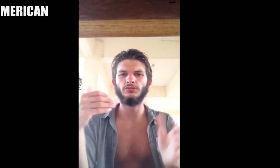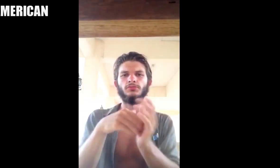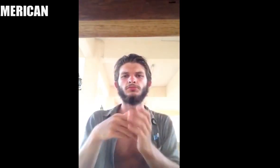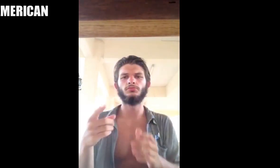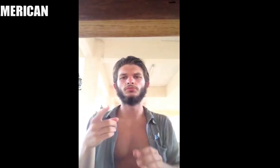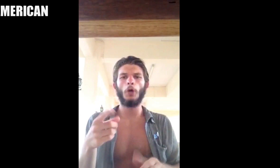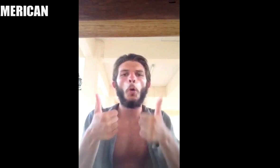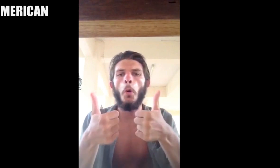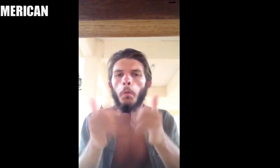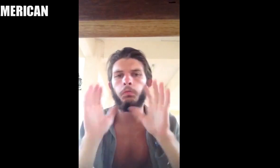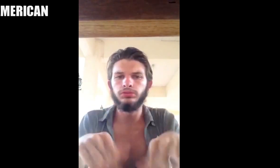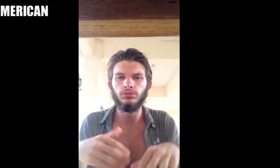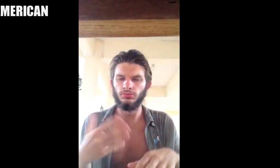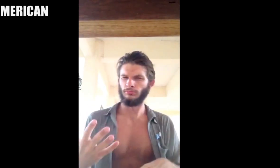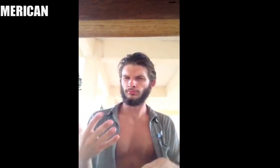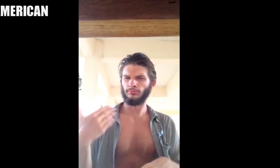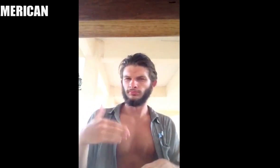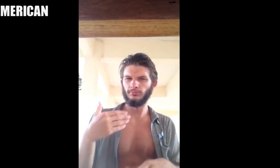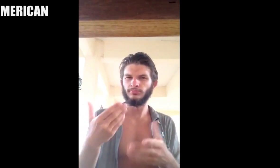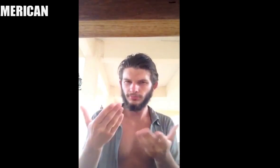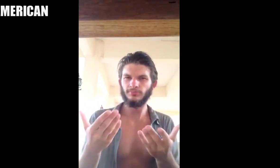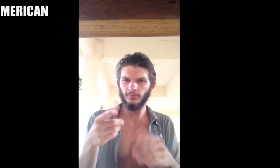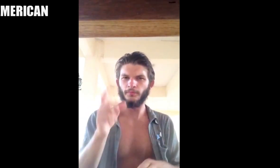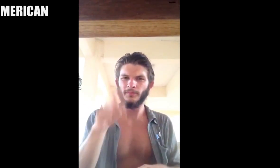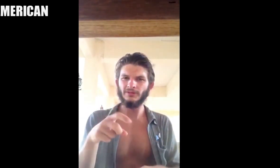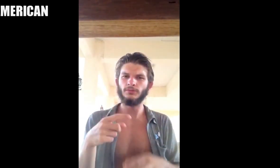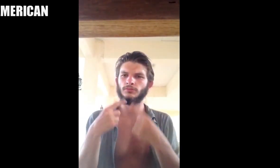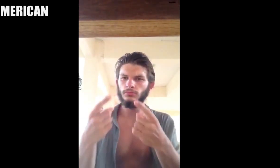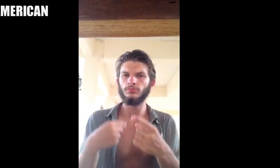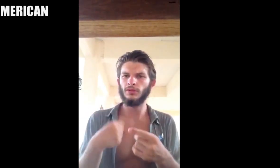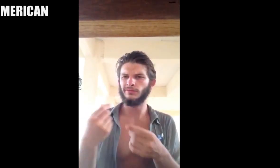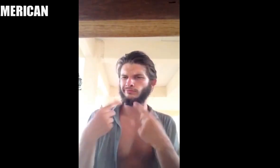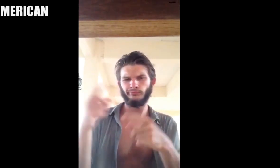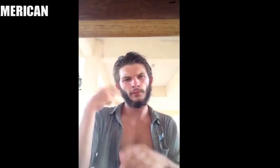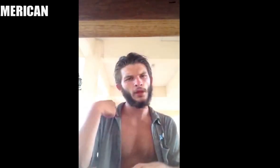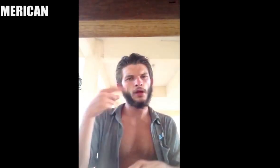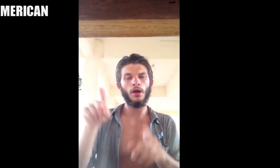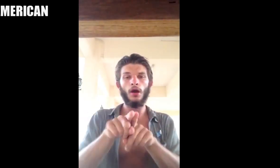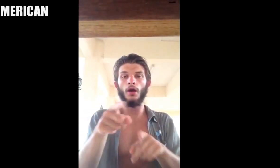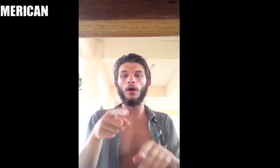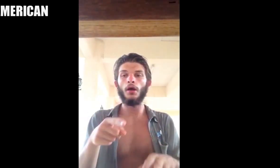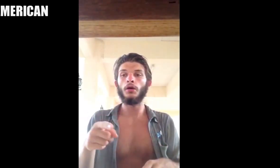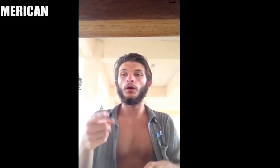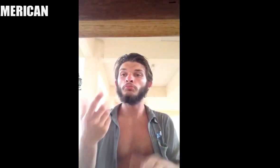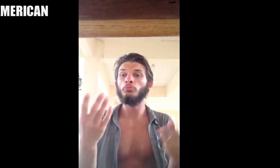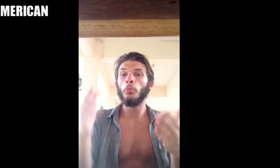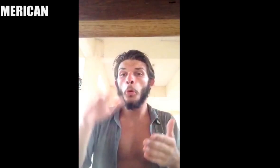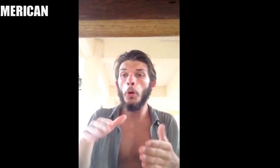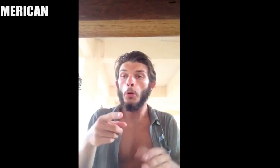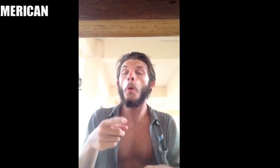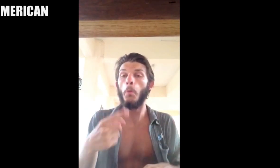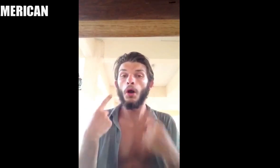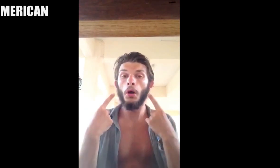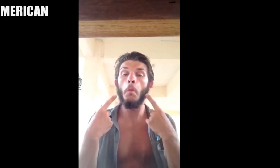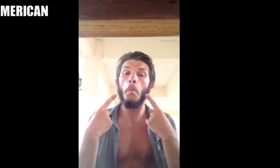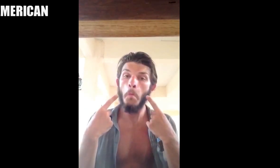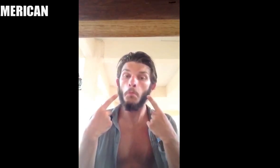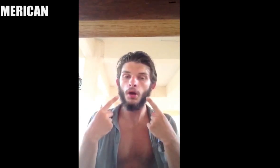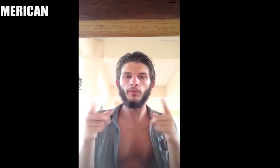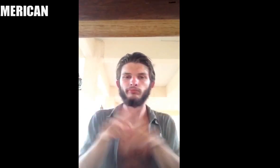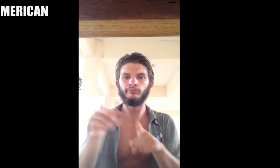The merchant took that deal Be careful with your face expressions, it will give away how much you're willing to spend.